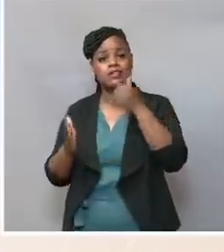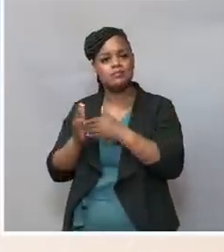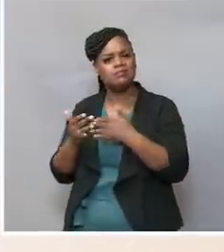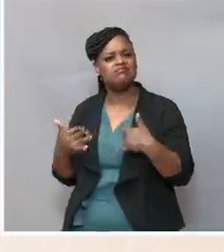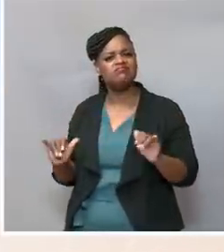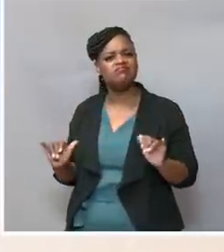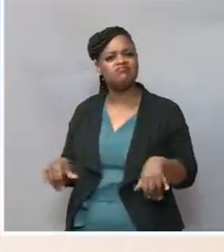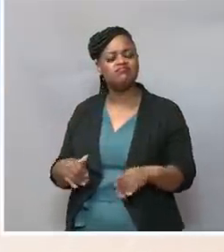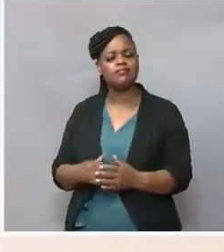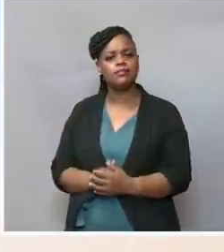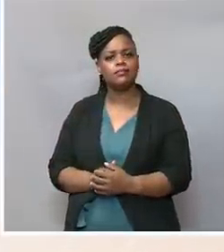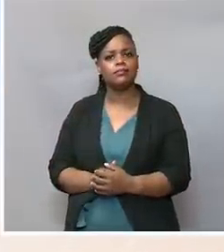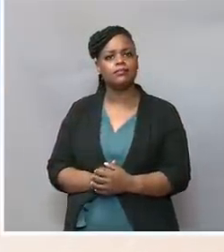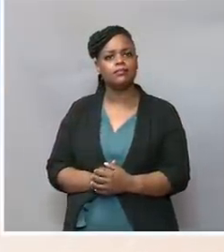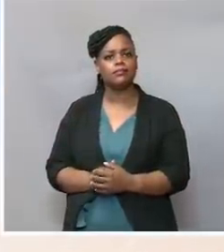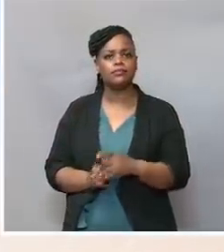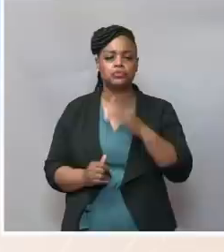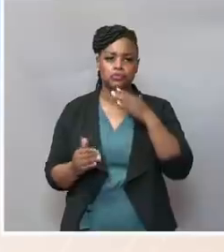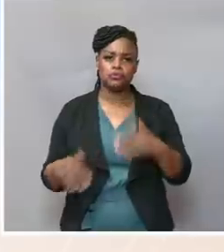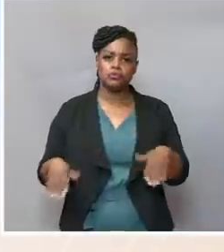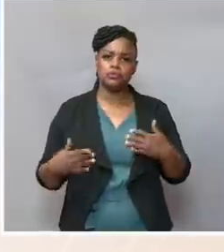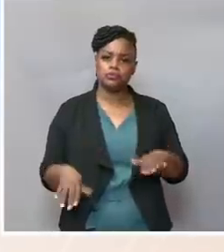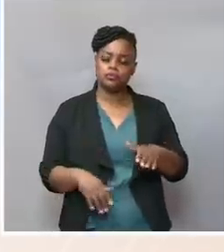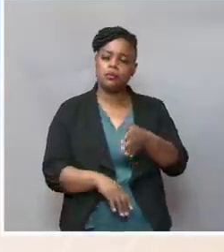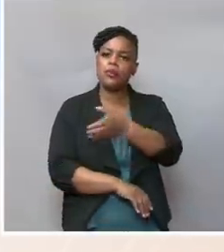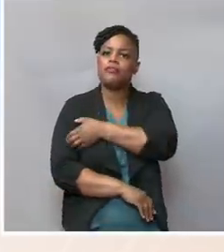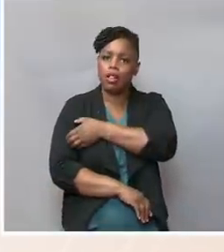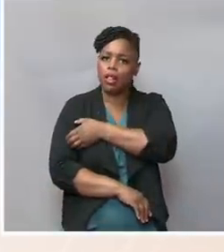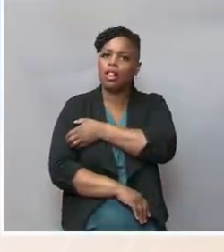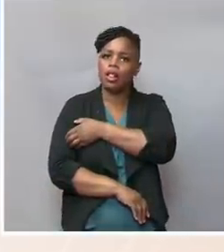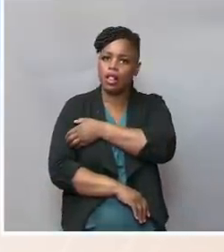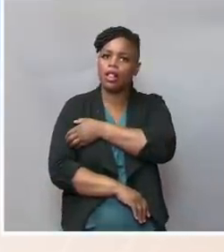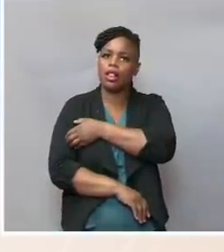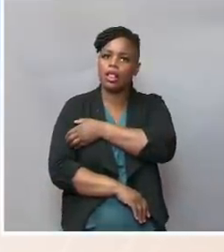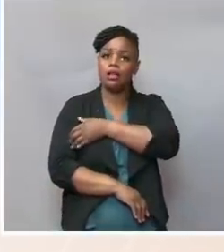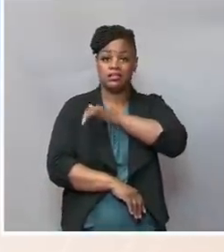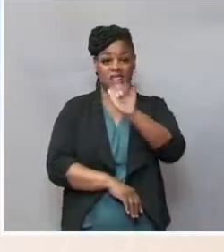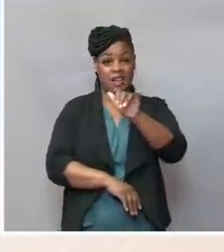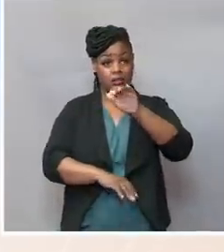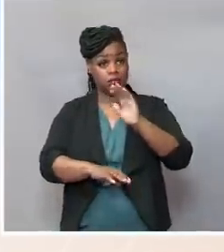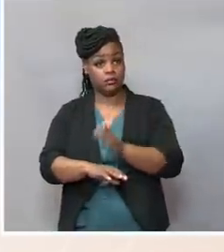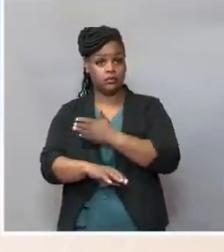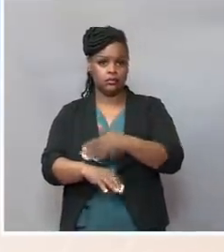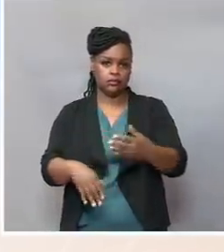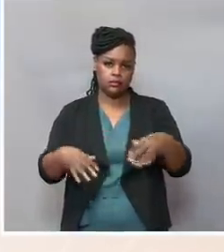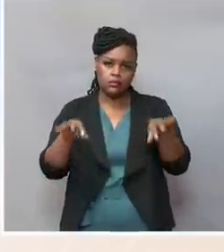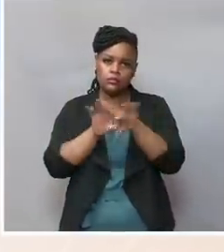It's a very powerful -- music is a very powerful tool to interpret resistance